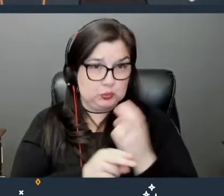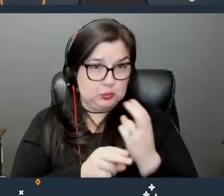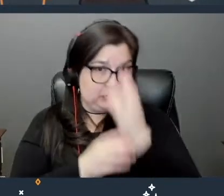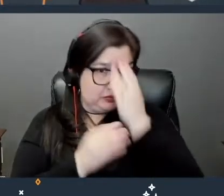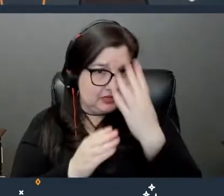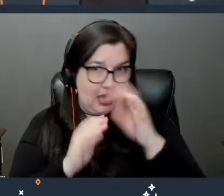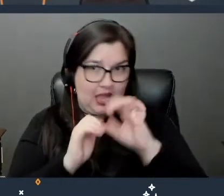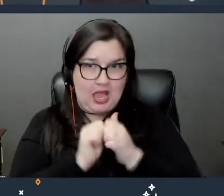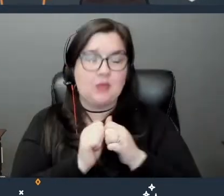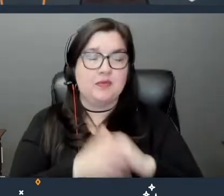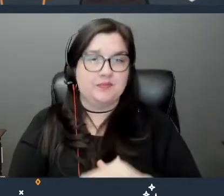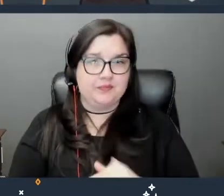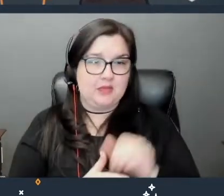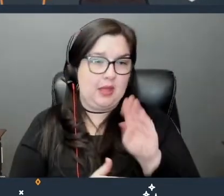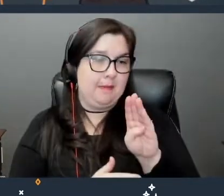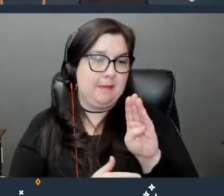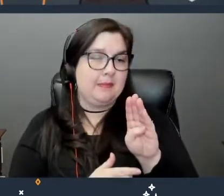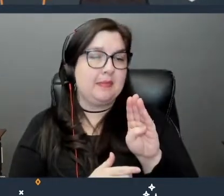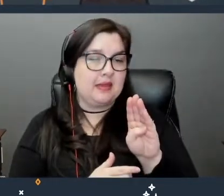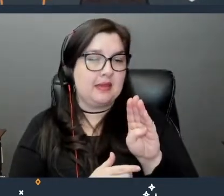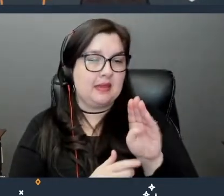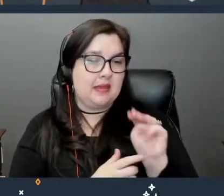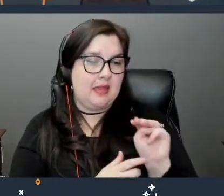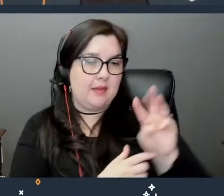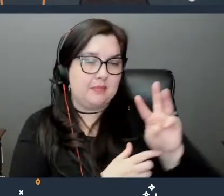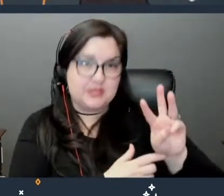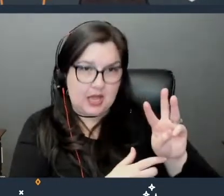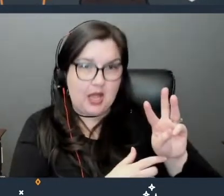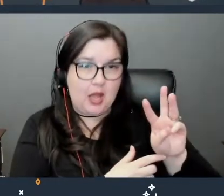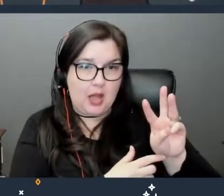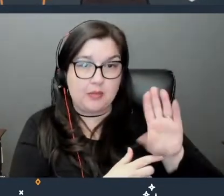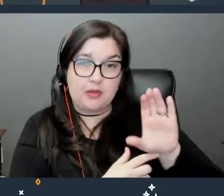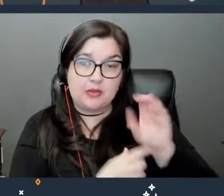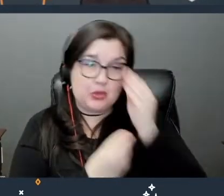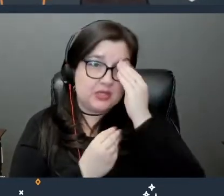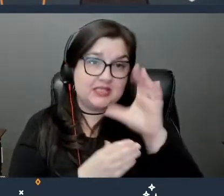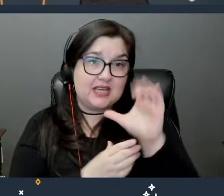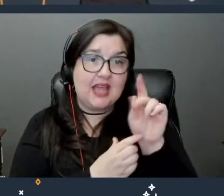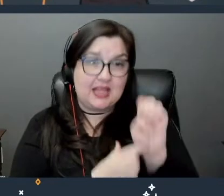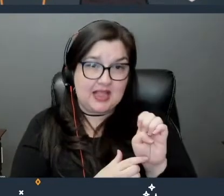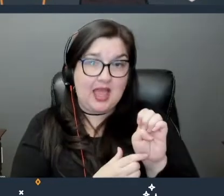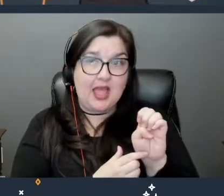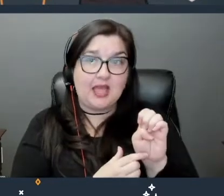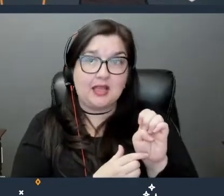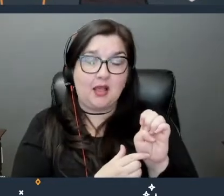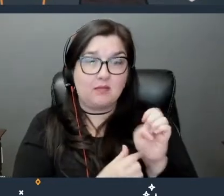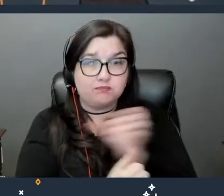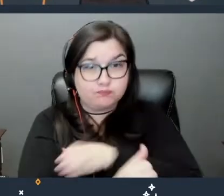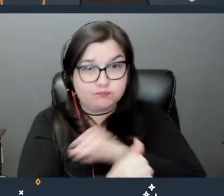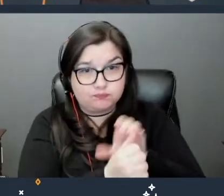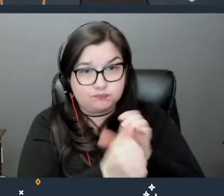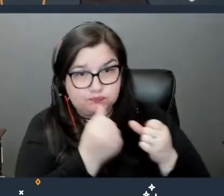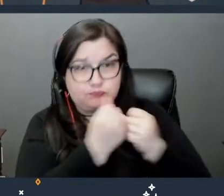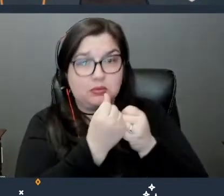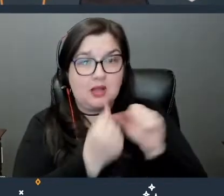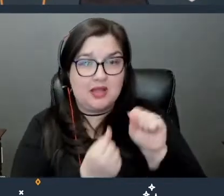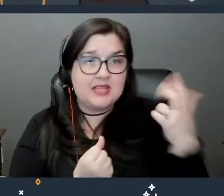the BMW Group migrated their on-premises data lake to one powered by S3 and BMW now processes terabytes of telemetry data